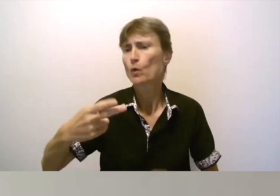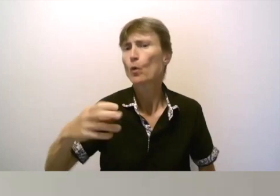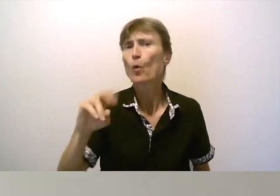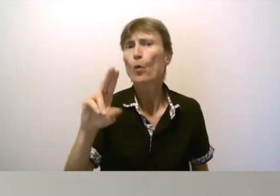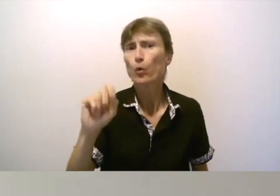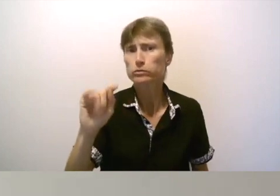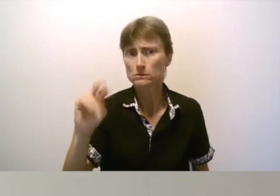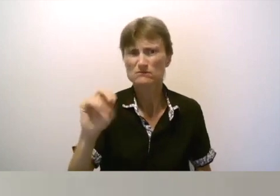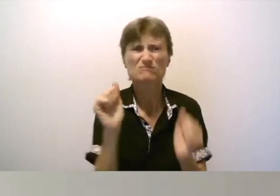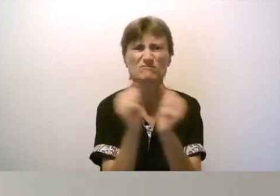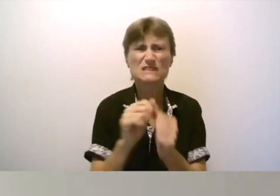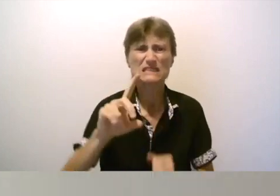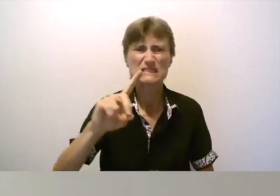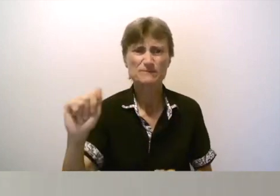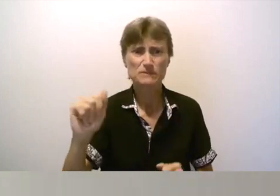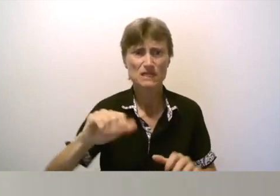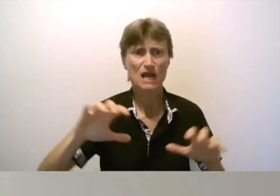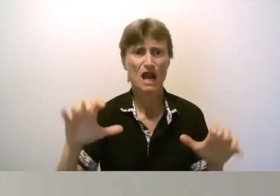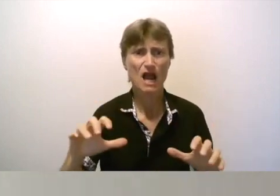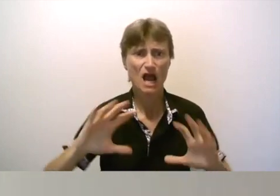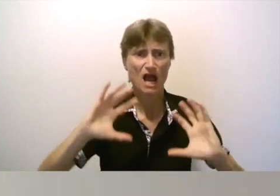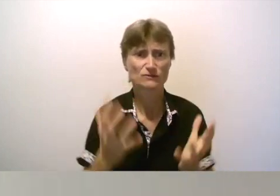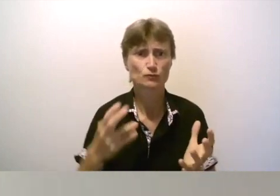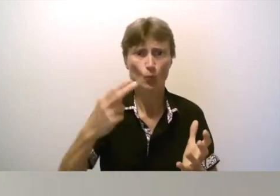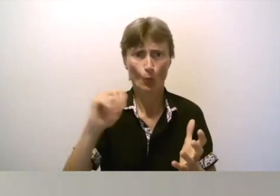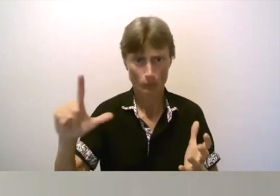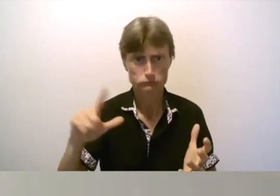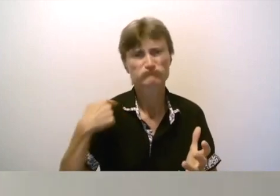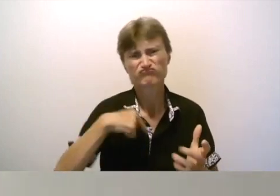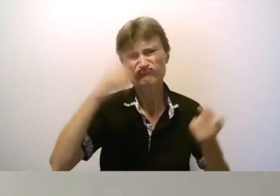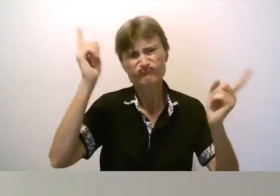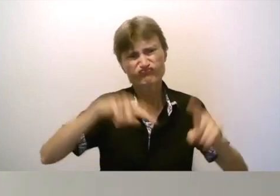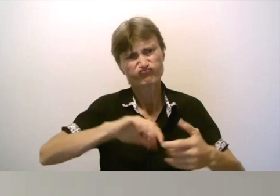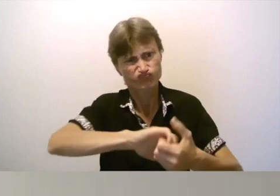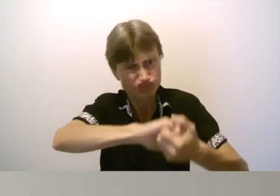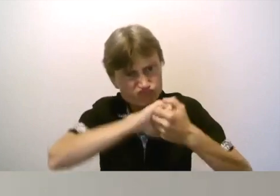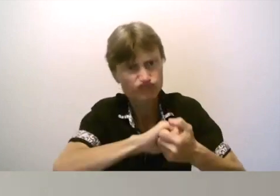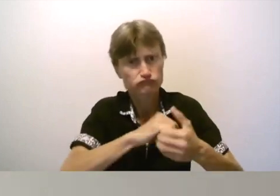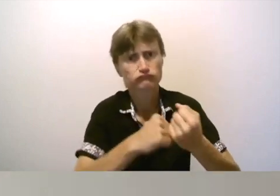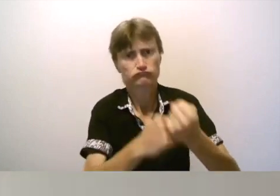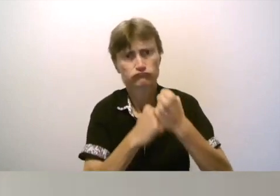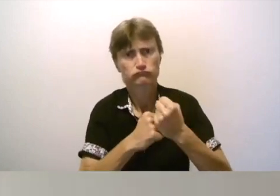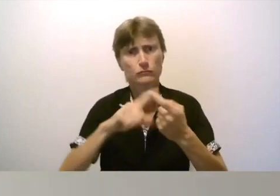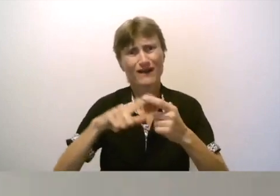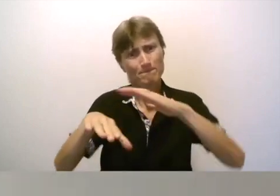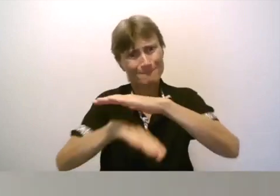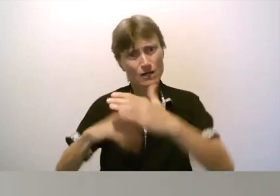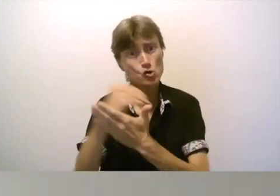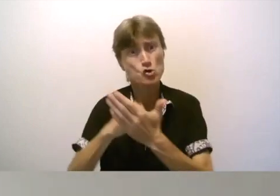together uh around basic income uh because we wanted to get emergency funding to disability artists with disabilities